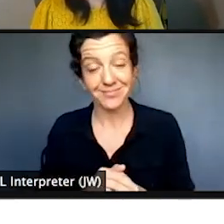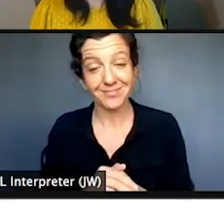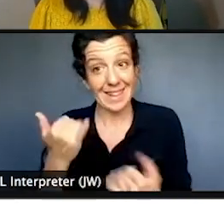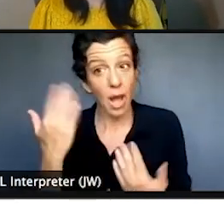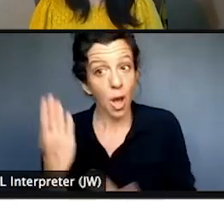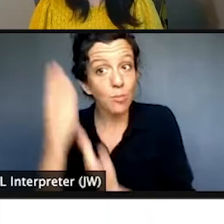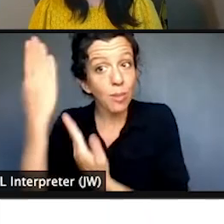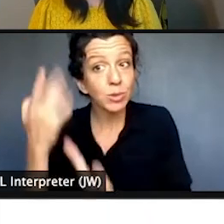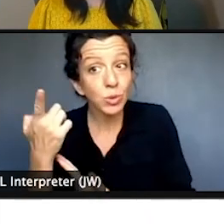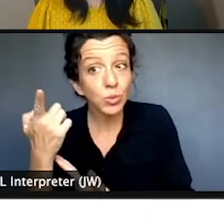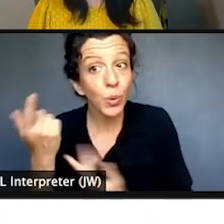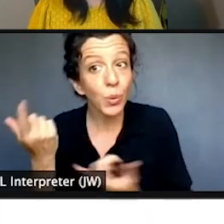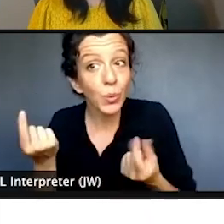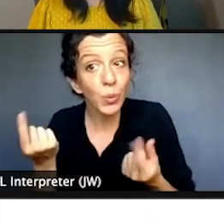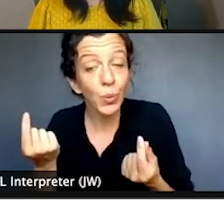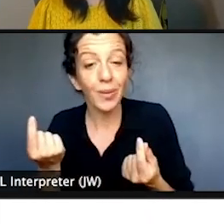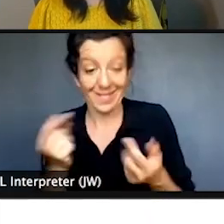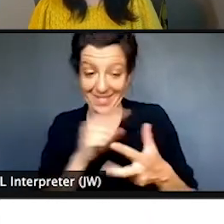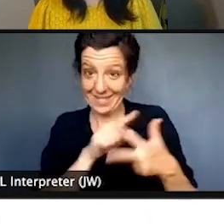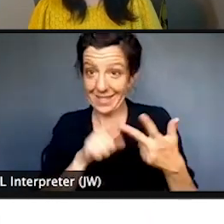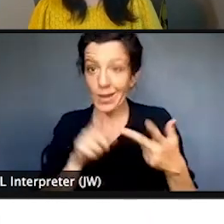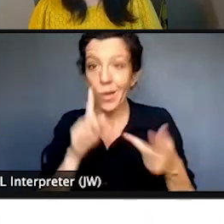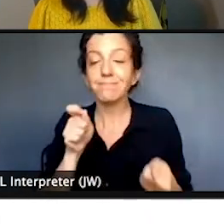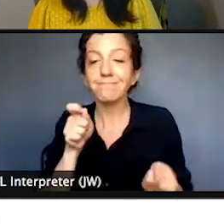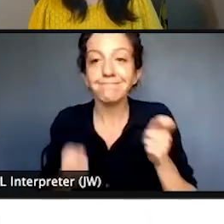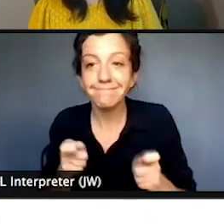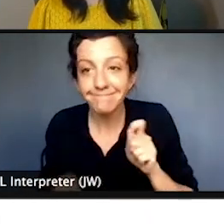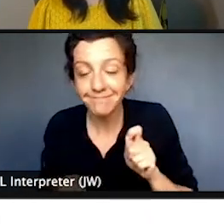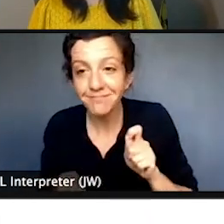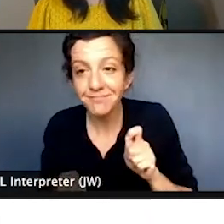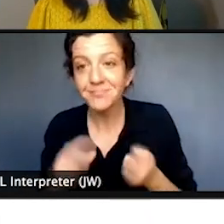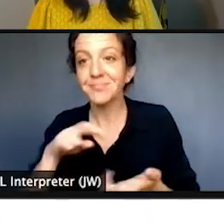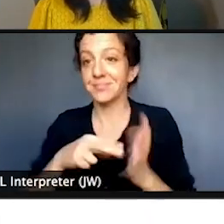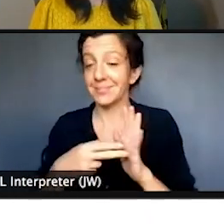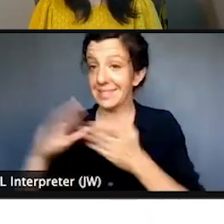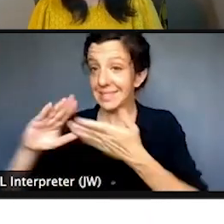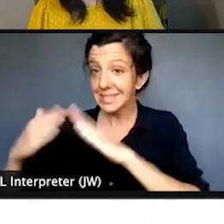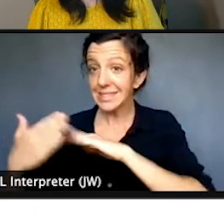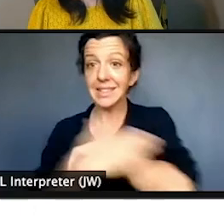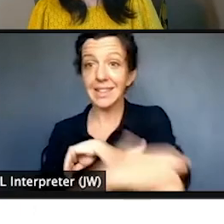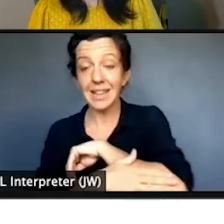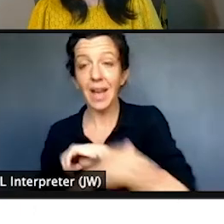in their local rent control policies. So for example, whether cities choose to make no changes at all.